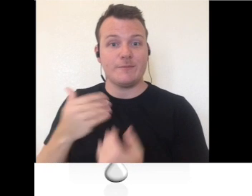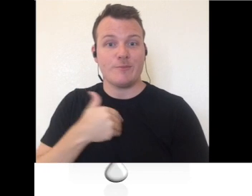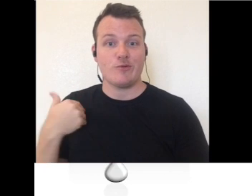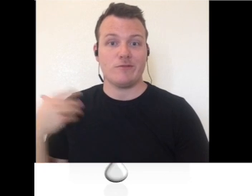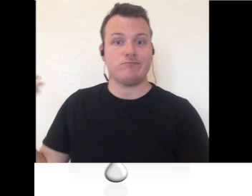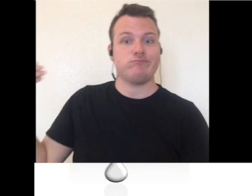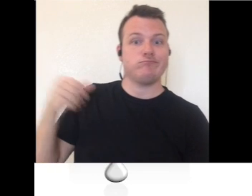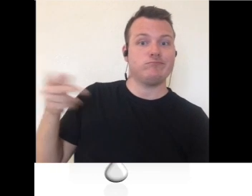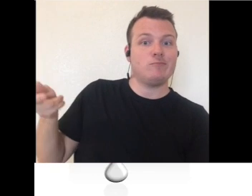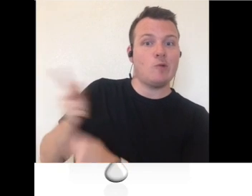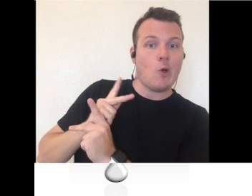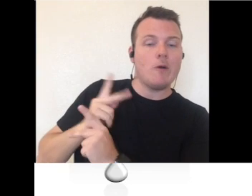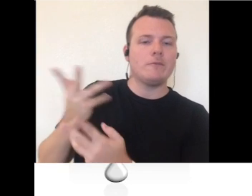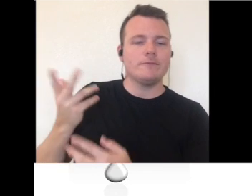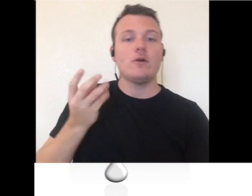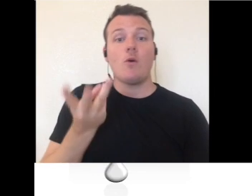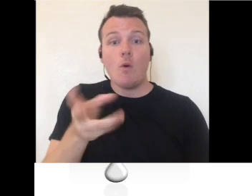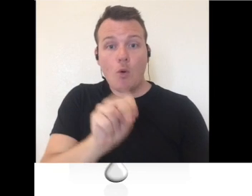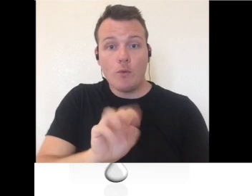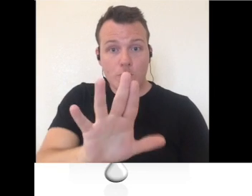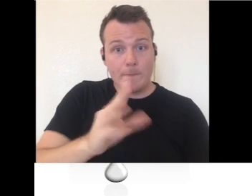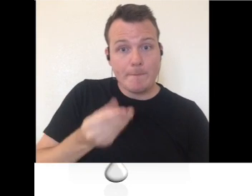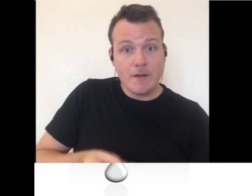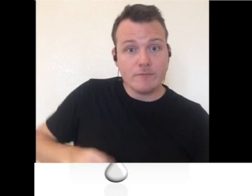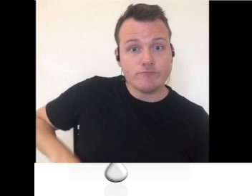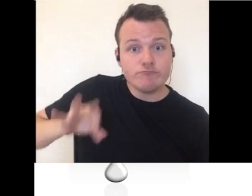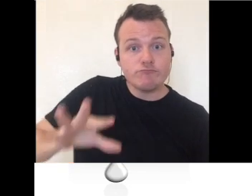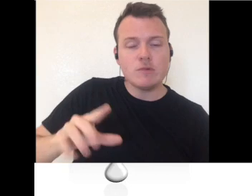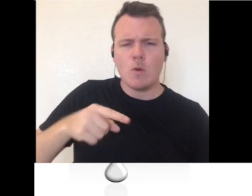it's Uncle Harry that's going to loan you all the money, or if it's your own